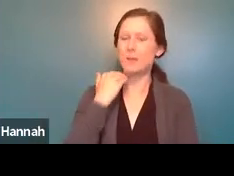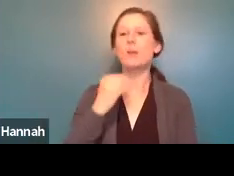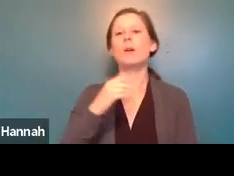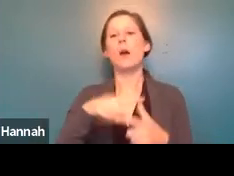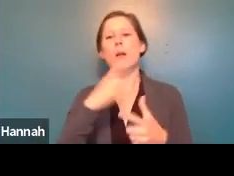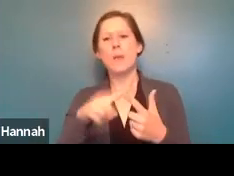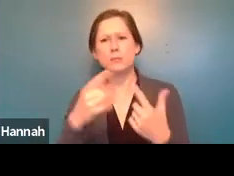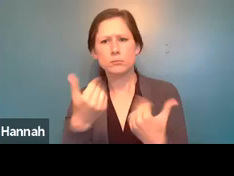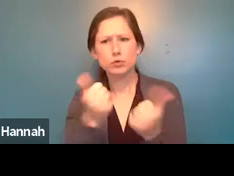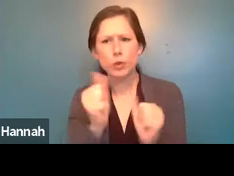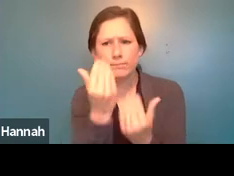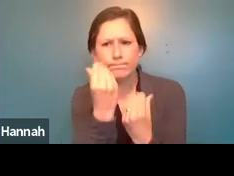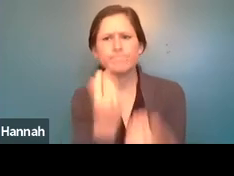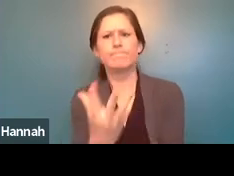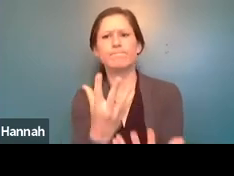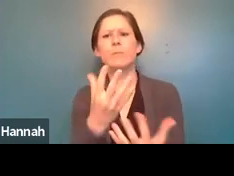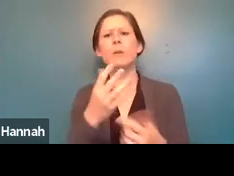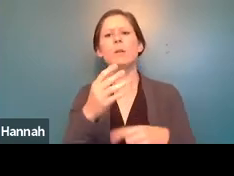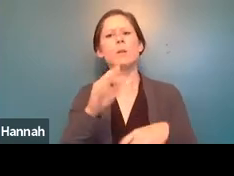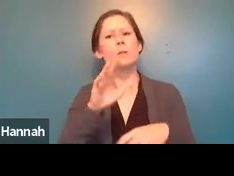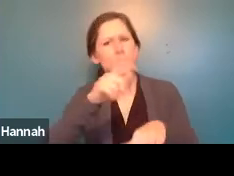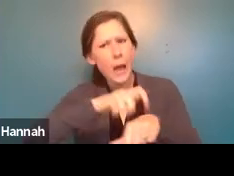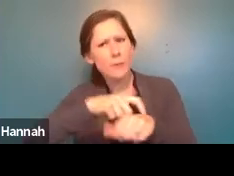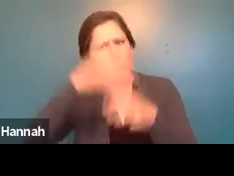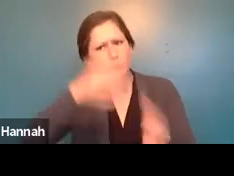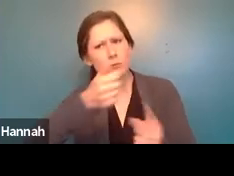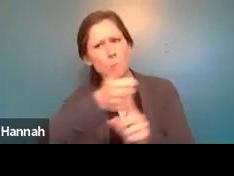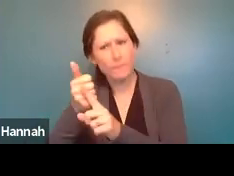their own days to complete that task and then bring it back is being really helpful.